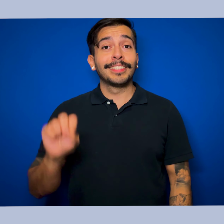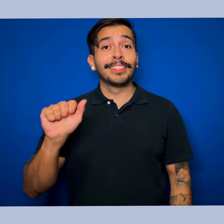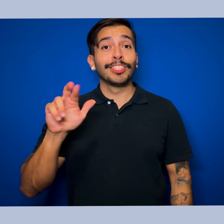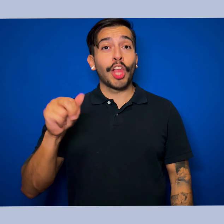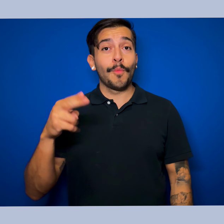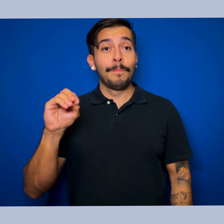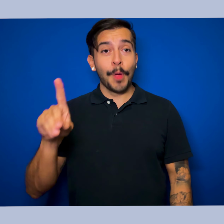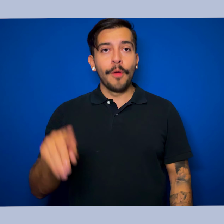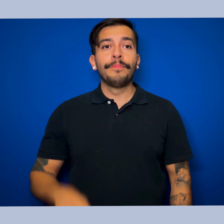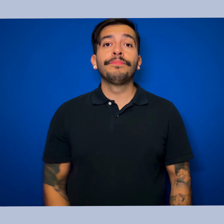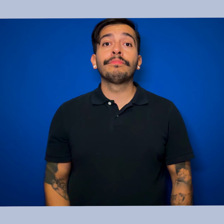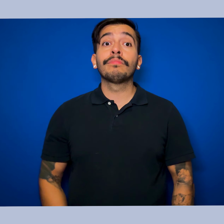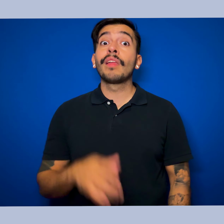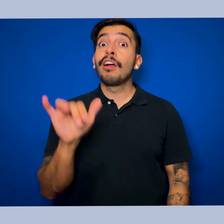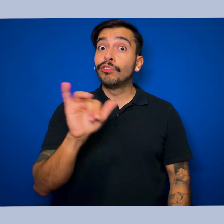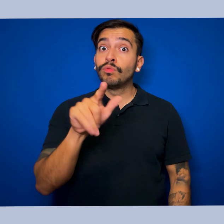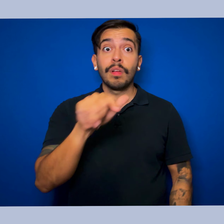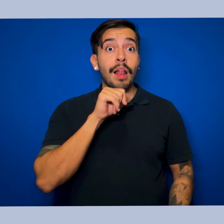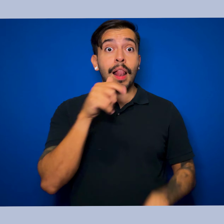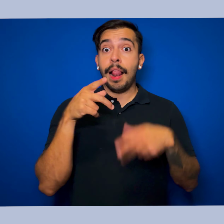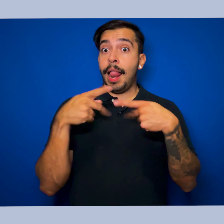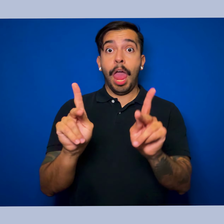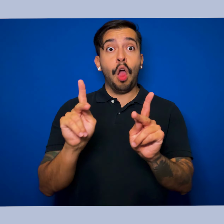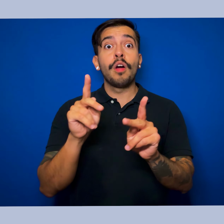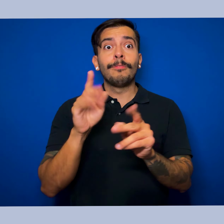Sarah, MOD. And you are not allowed to pressure